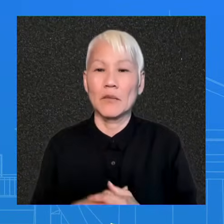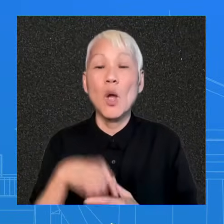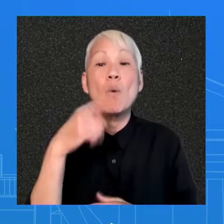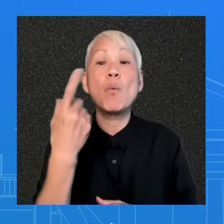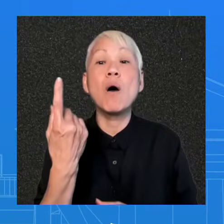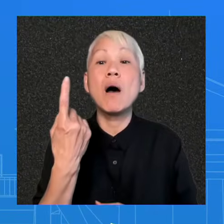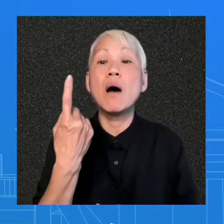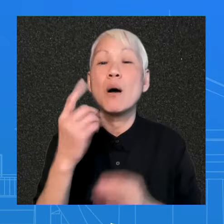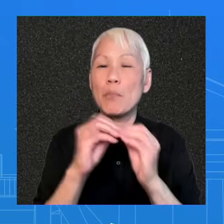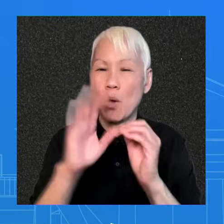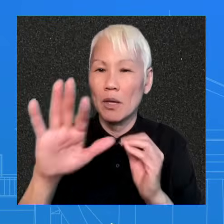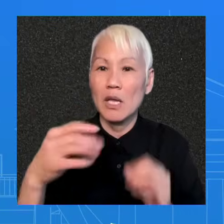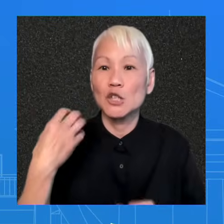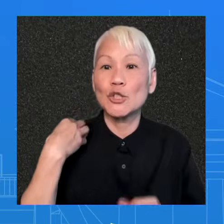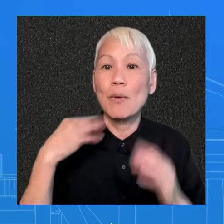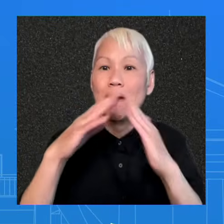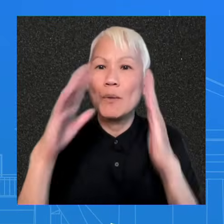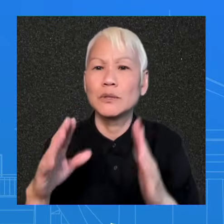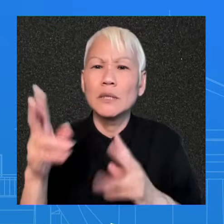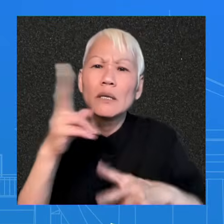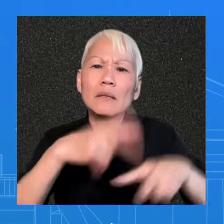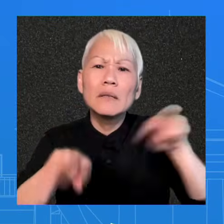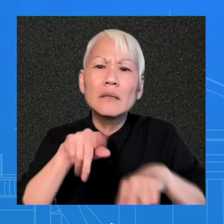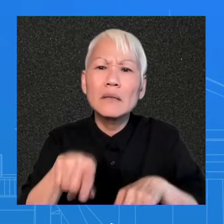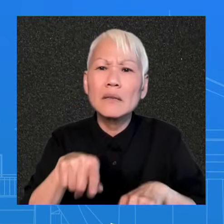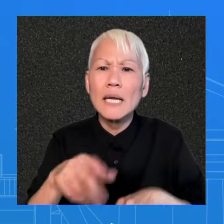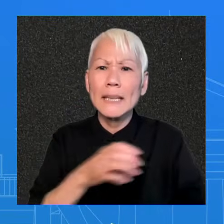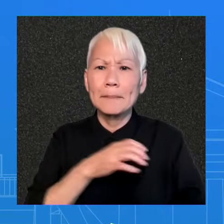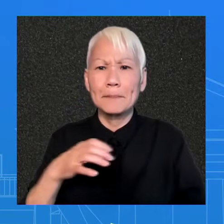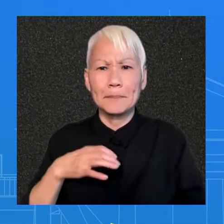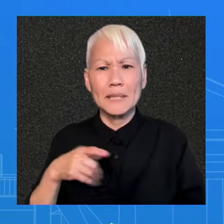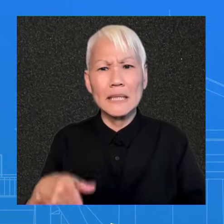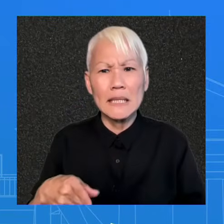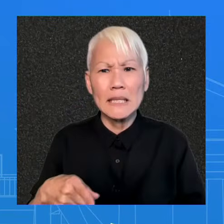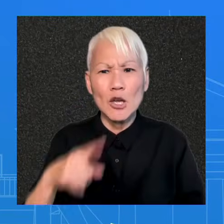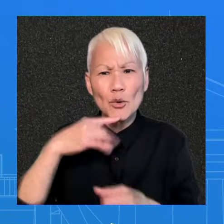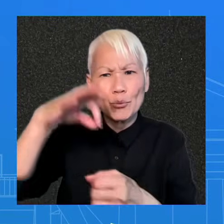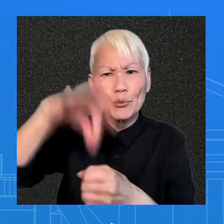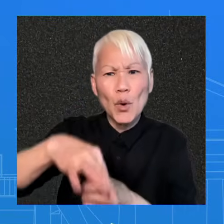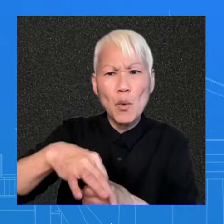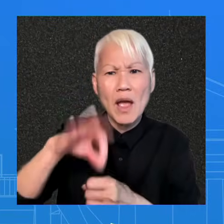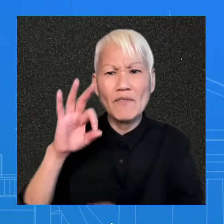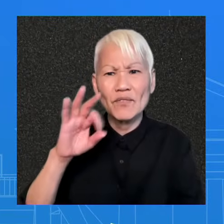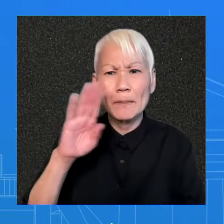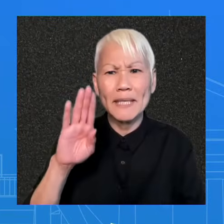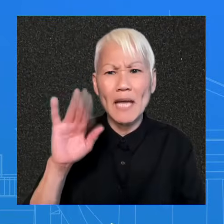says they're going to vote to hold the FBI Director in contempt on Thursday for withholding documents